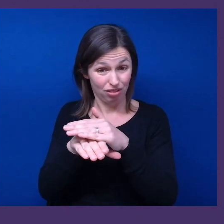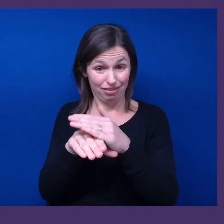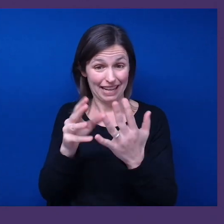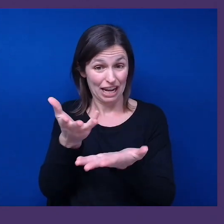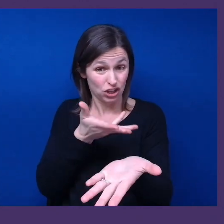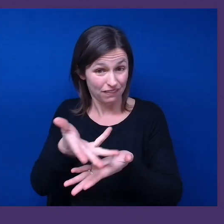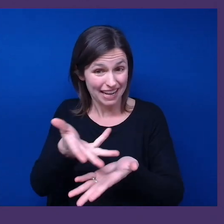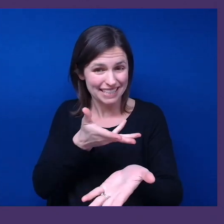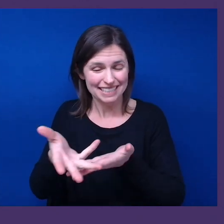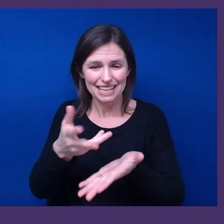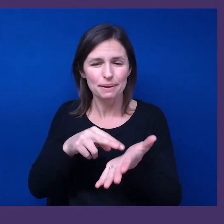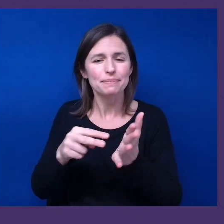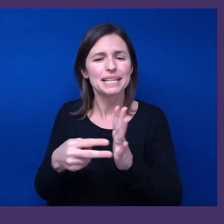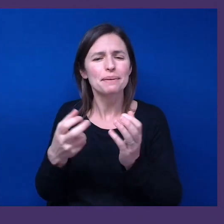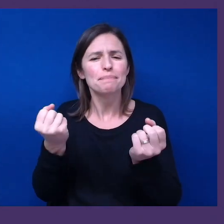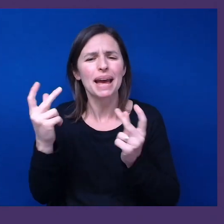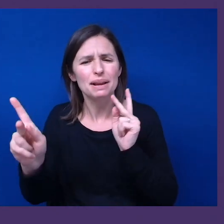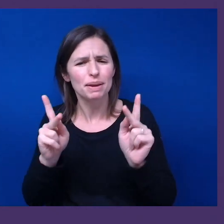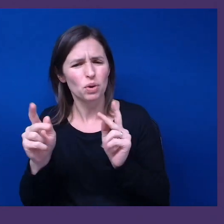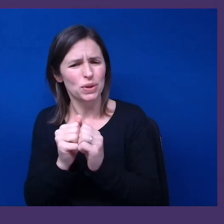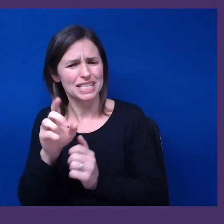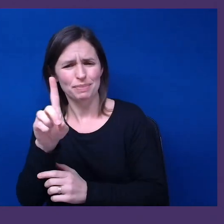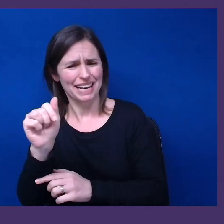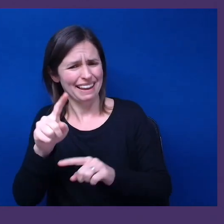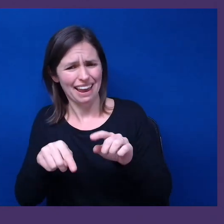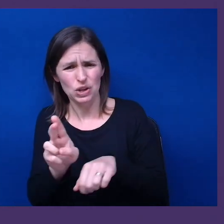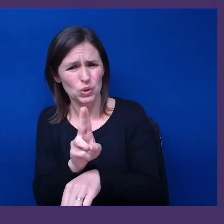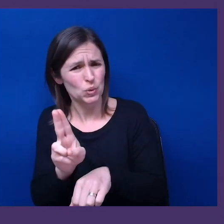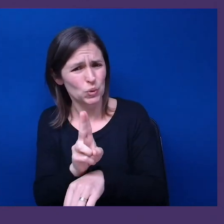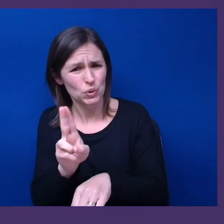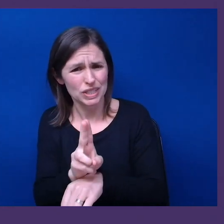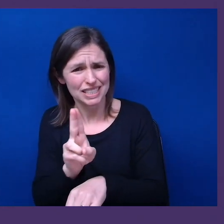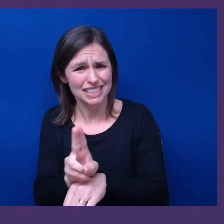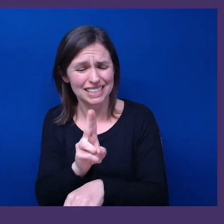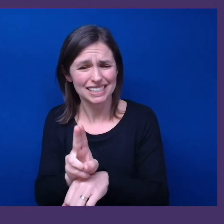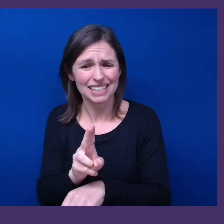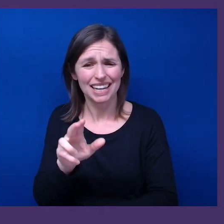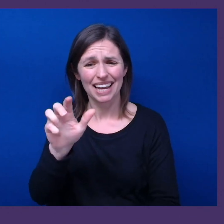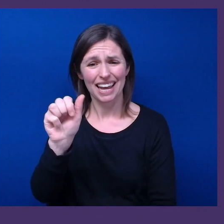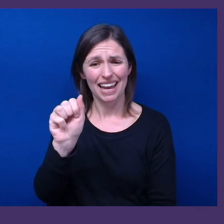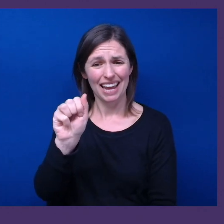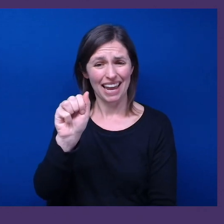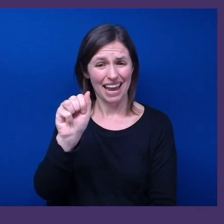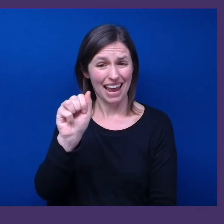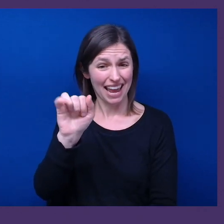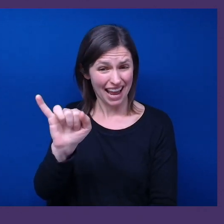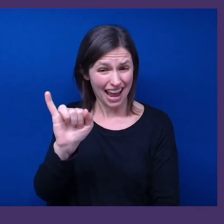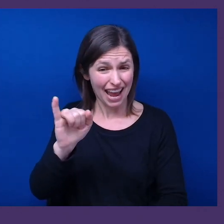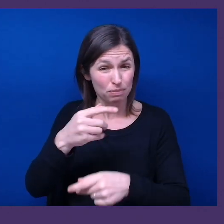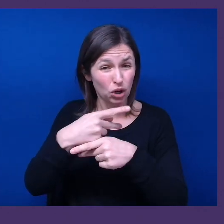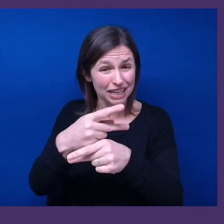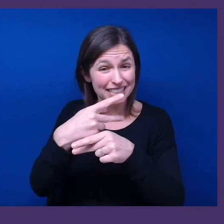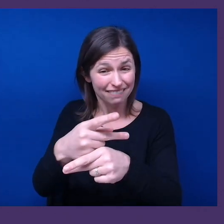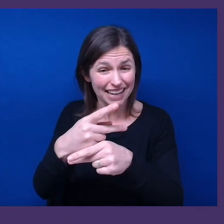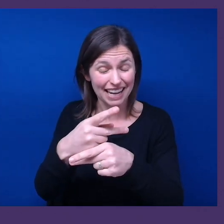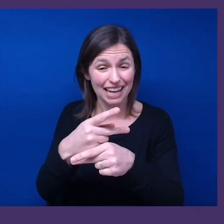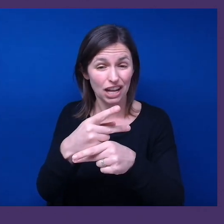and performance tracking tools also often fail to account for different work styles, energy levels, accommodation needs.